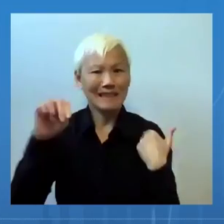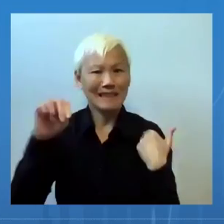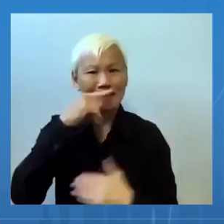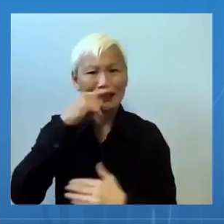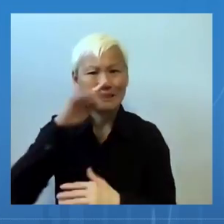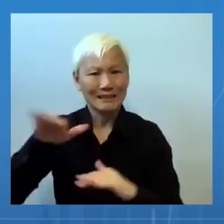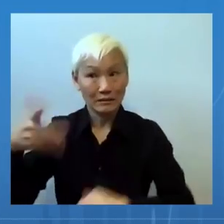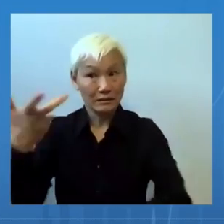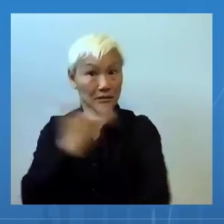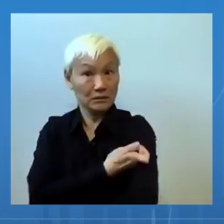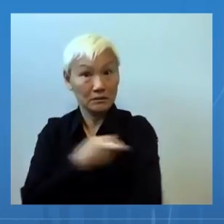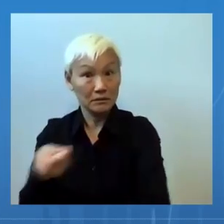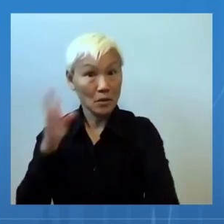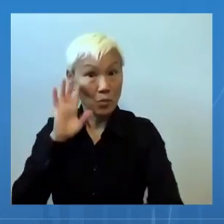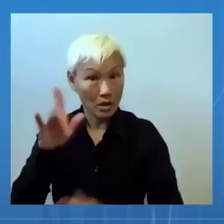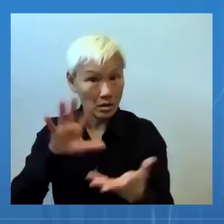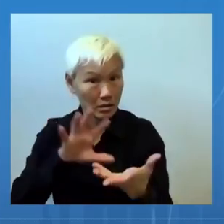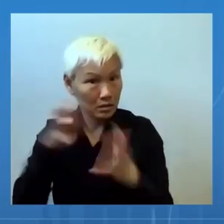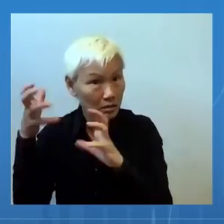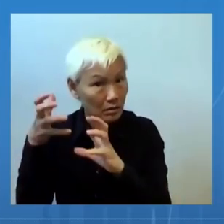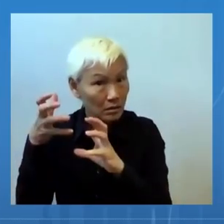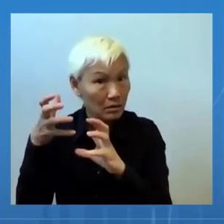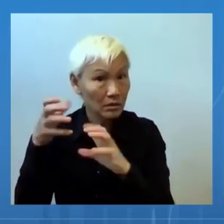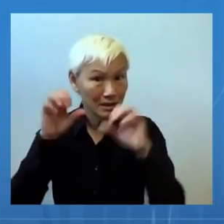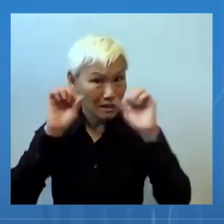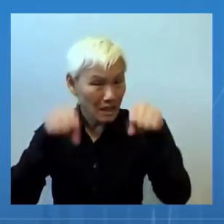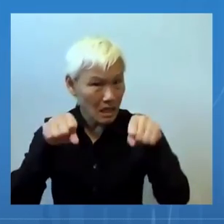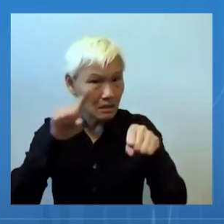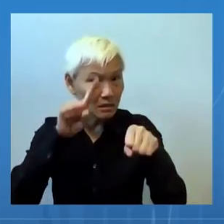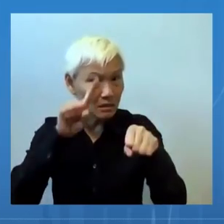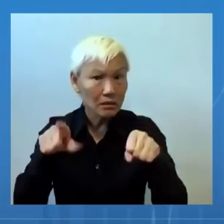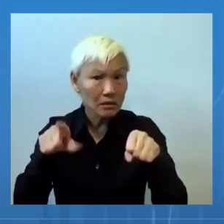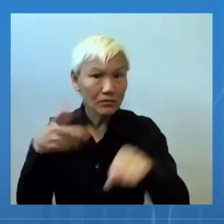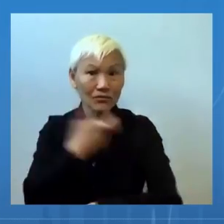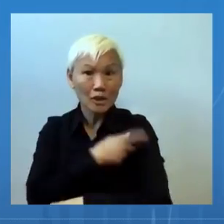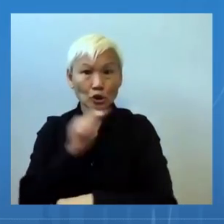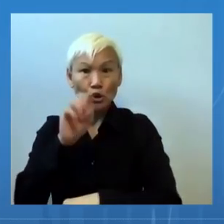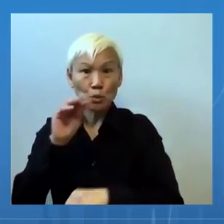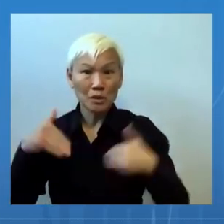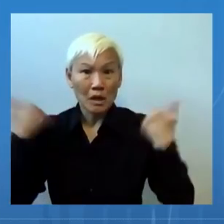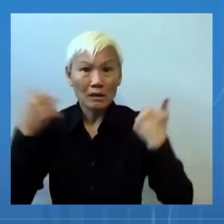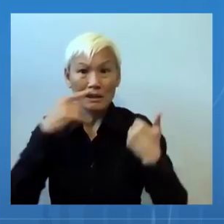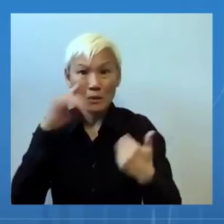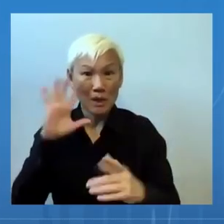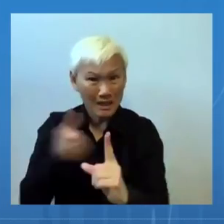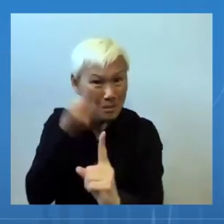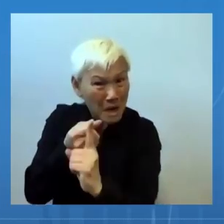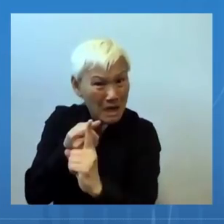you know, implement or get vaccines to younger kids. Will that impact the rollout at all, or do you not see that having an effect?